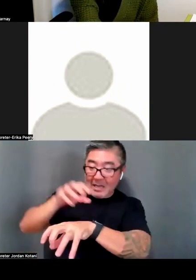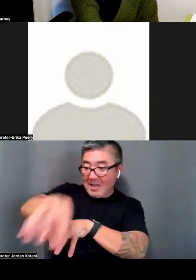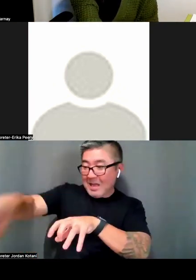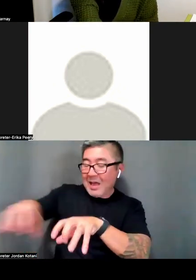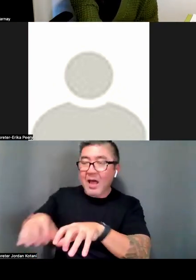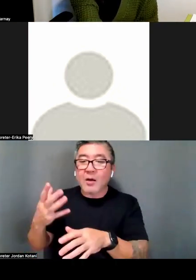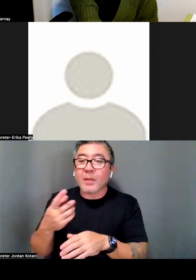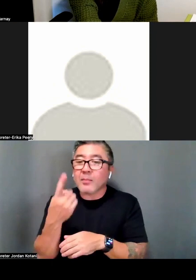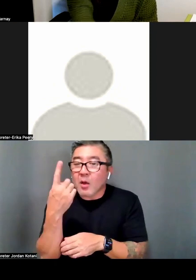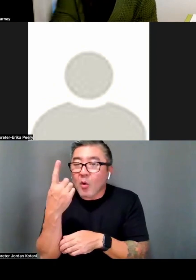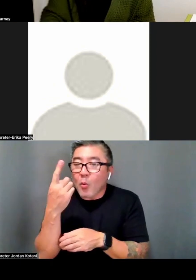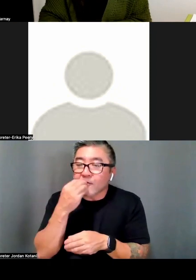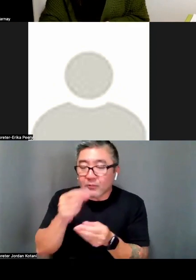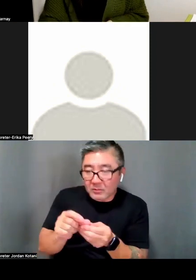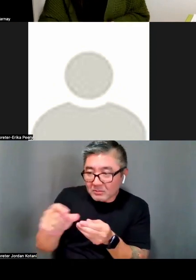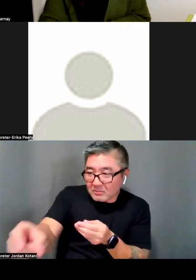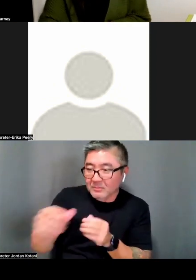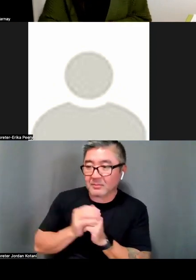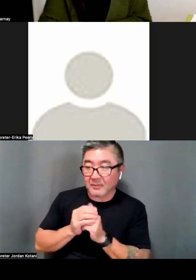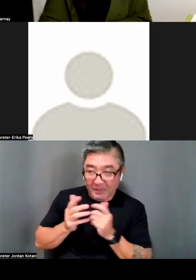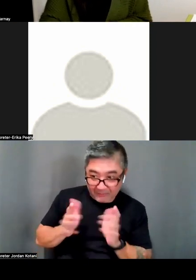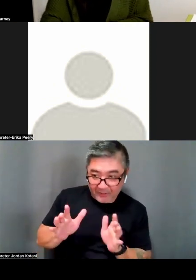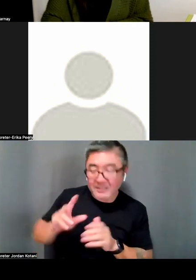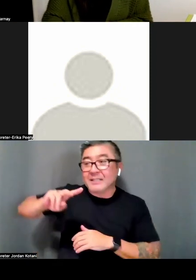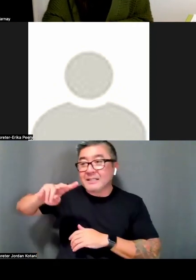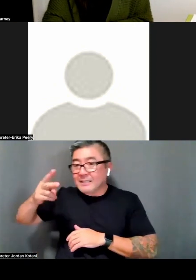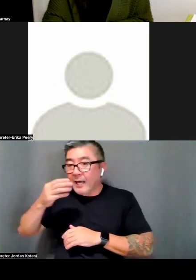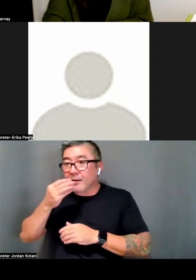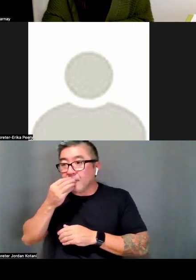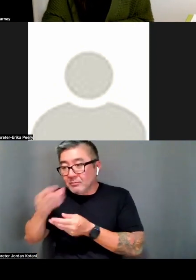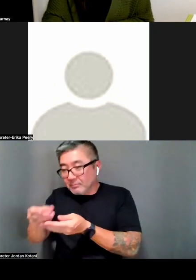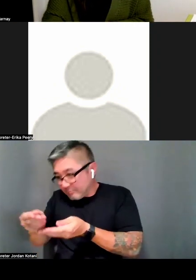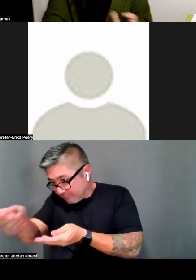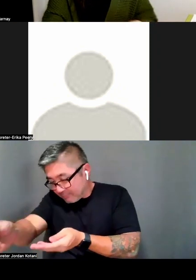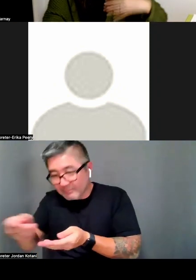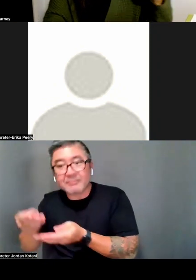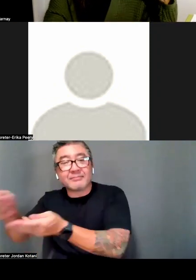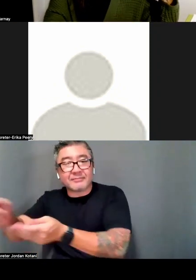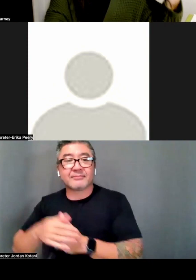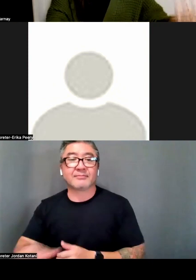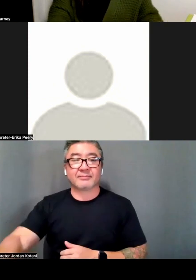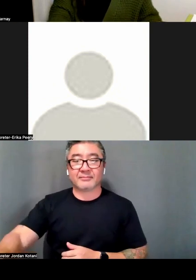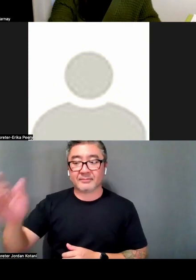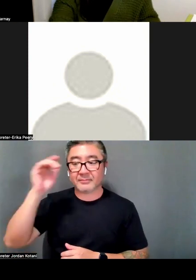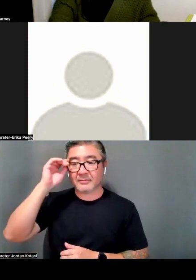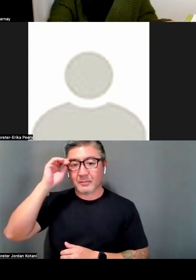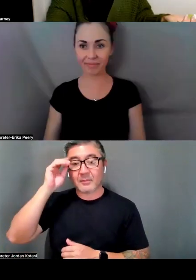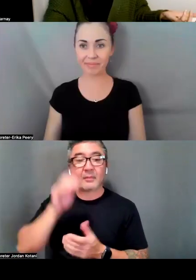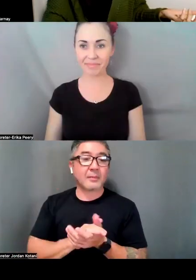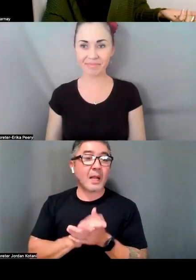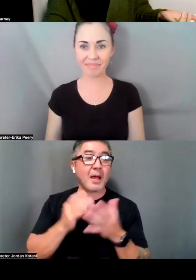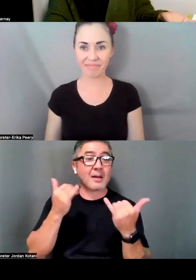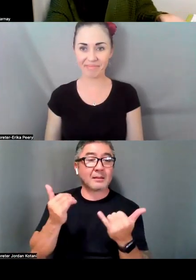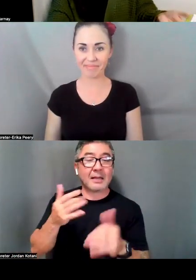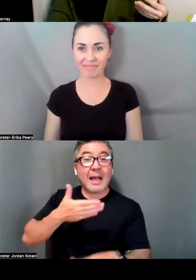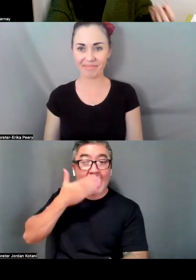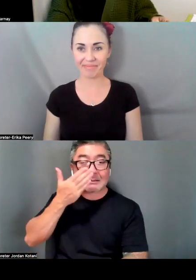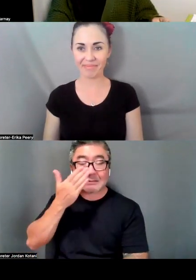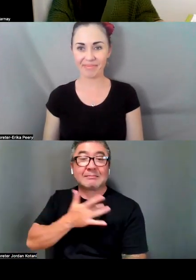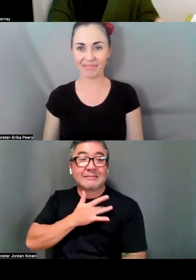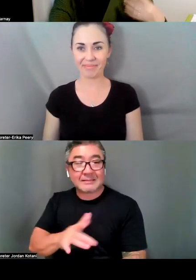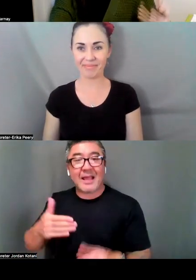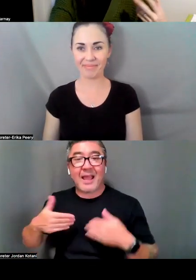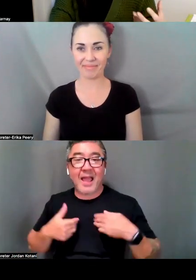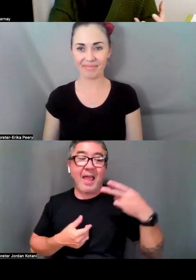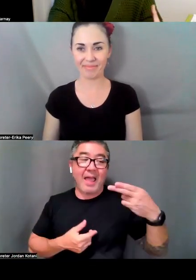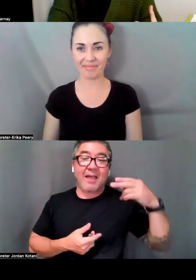Checking my time. Sensitive to smell. Sometimes hypersensitive. Seek certain smells.